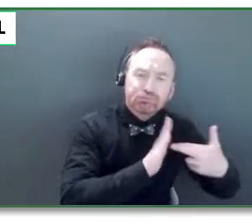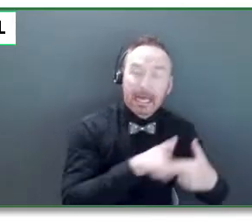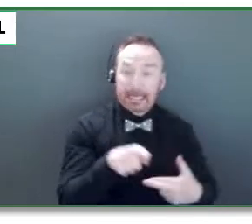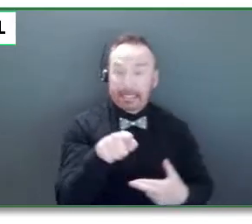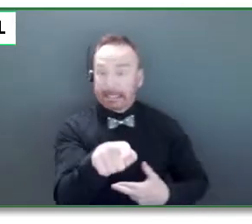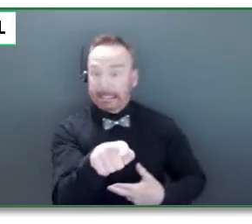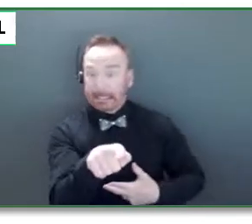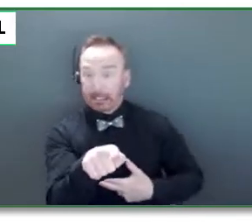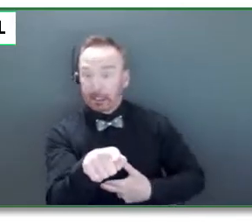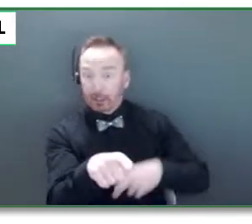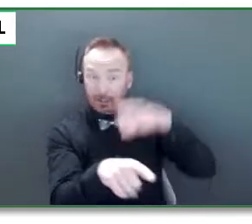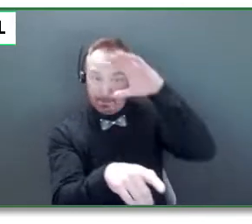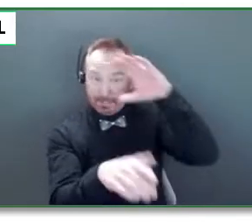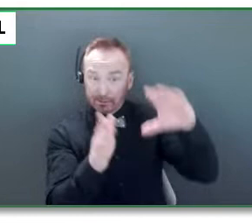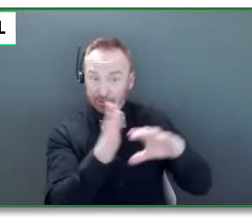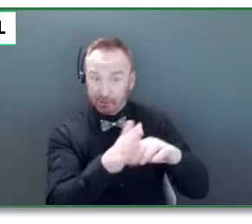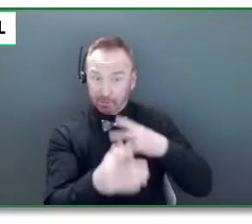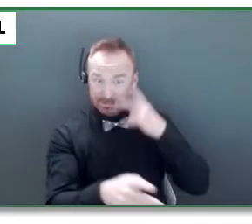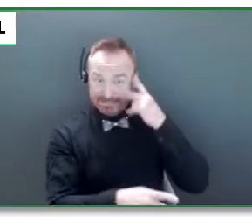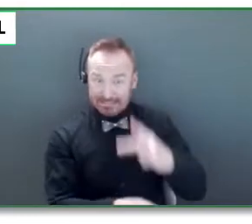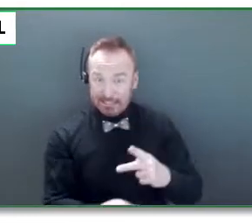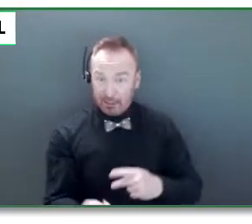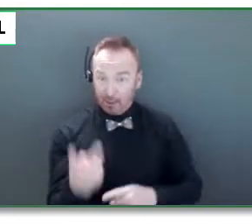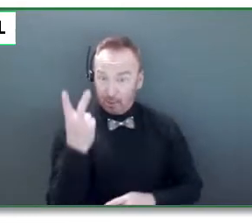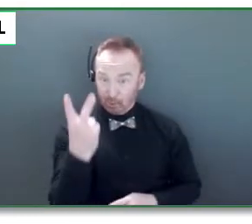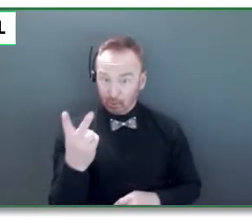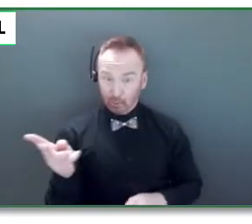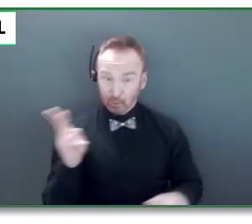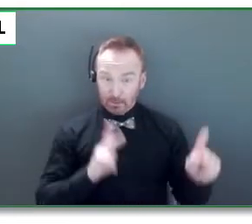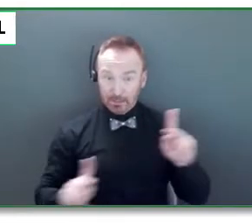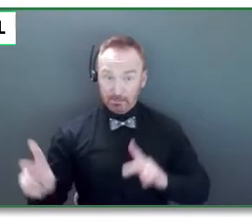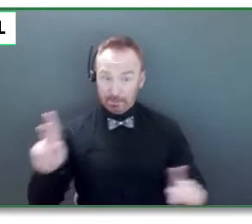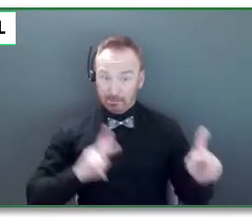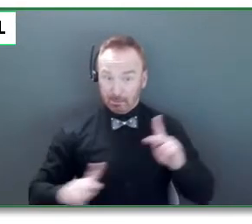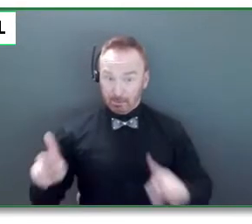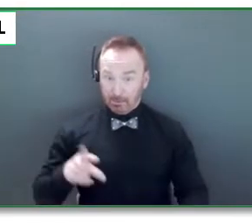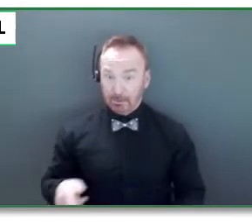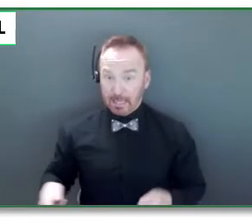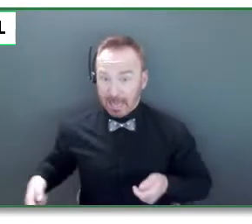their tickets. Next.